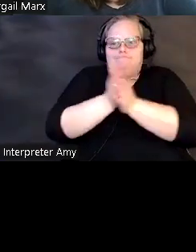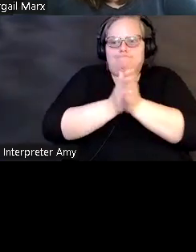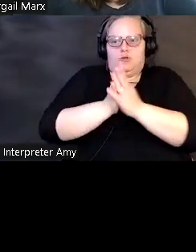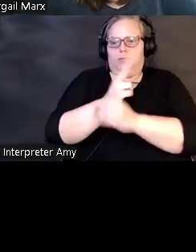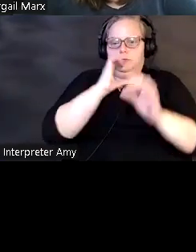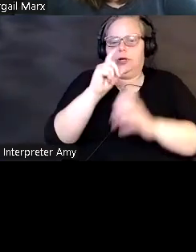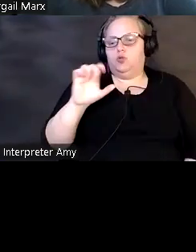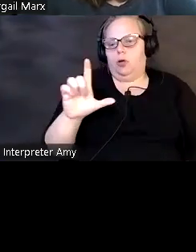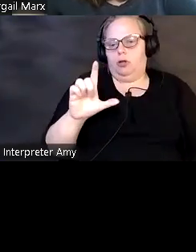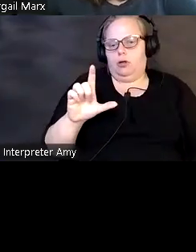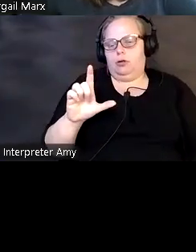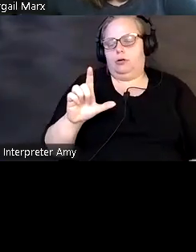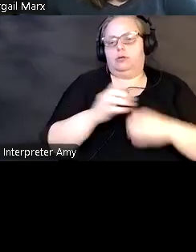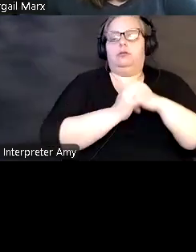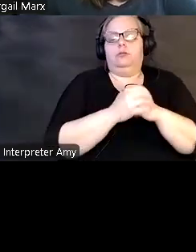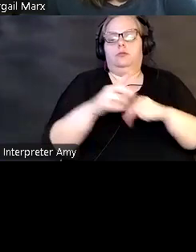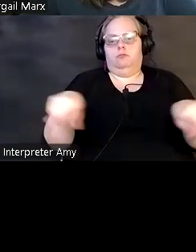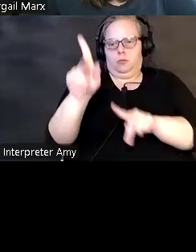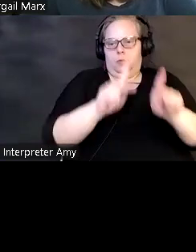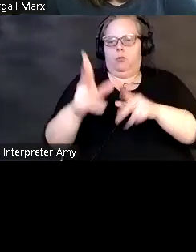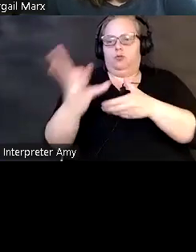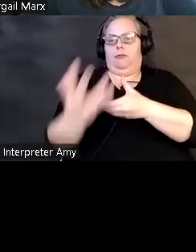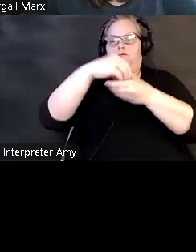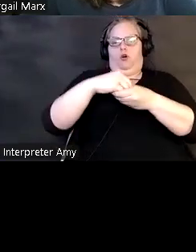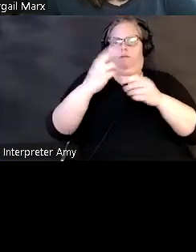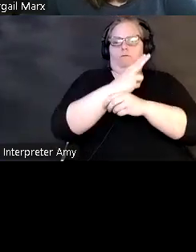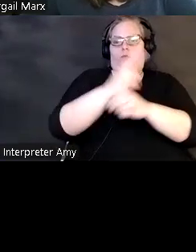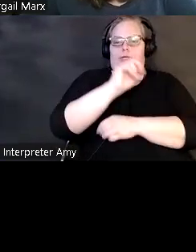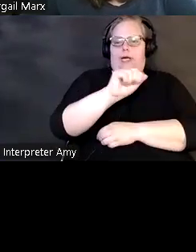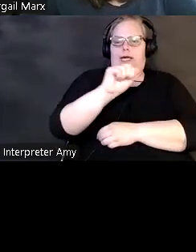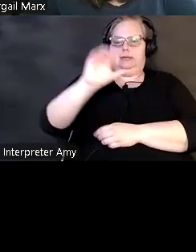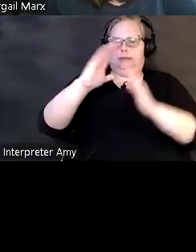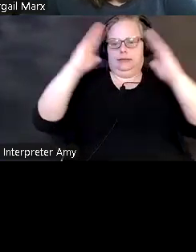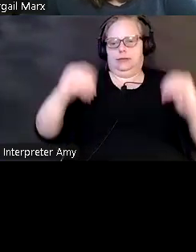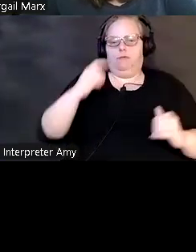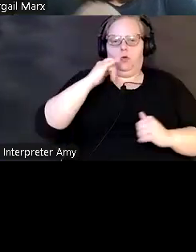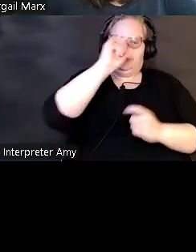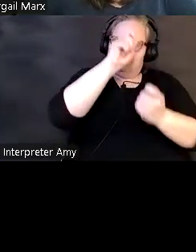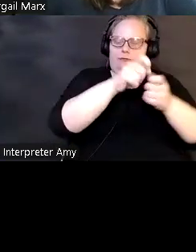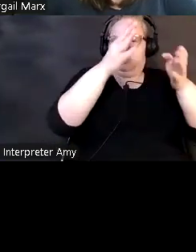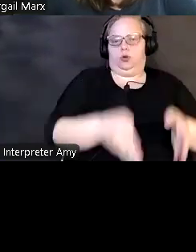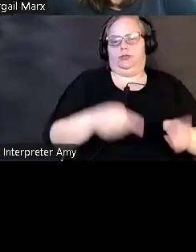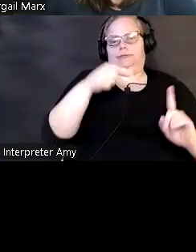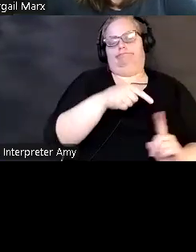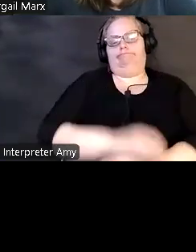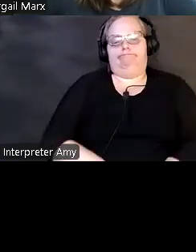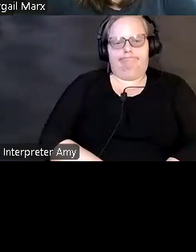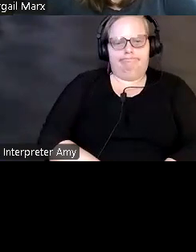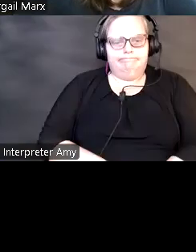that AAC system for that individual. >> Abby: Absolutely.